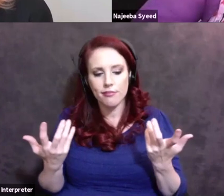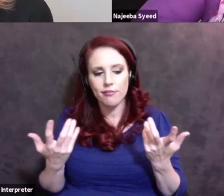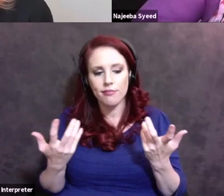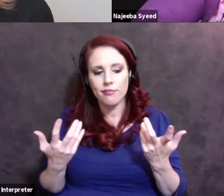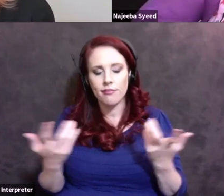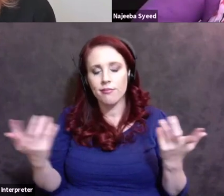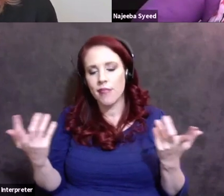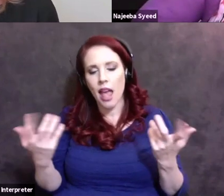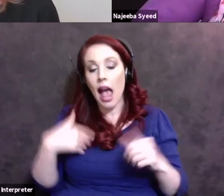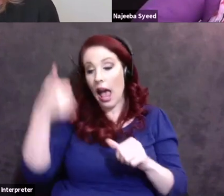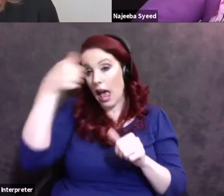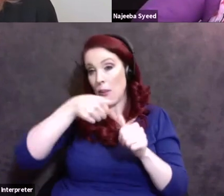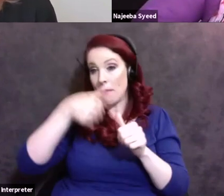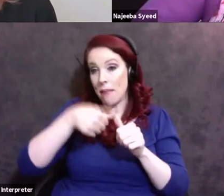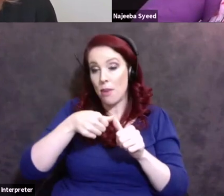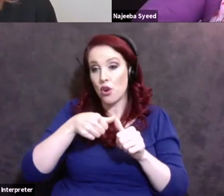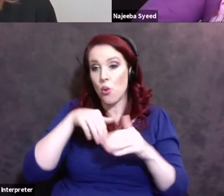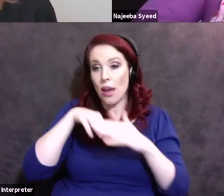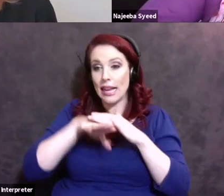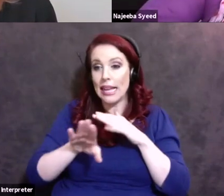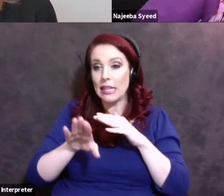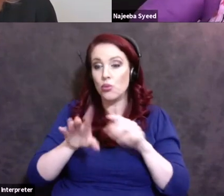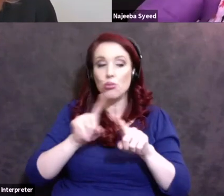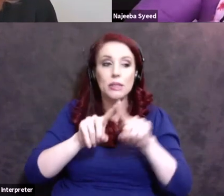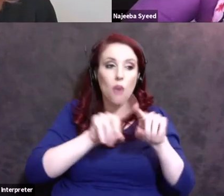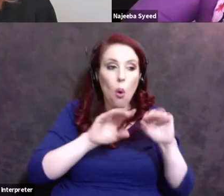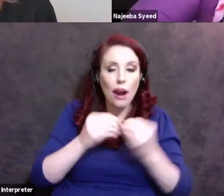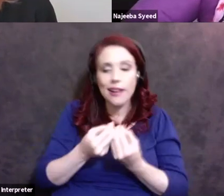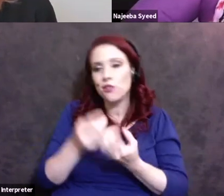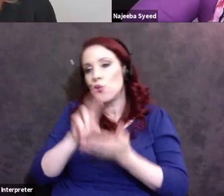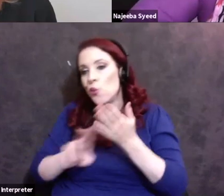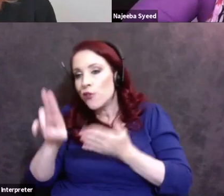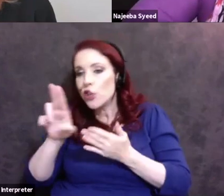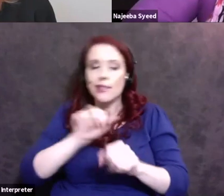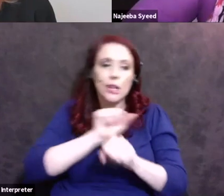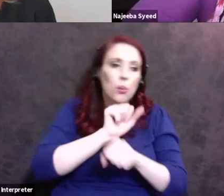I remember going into institutions whether it is a university or a workplace, I did some